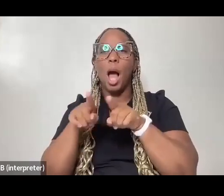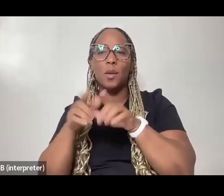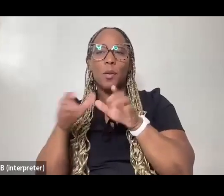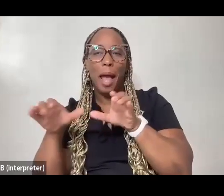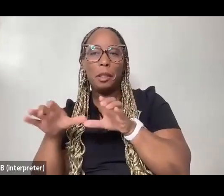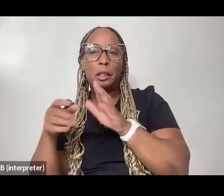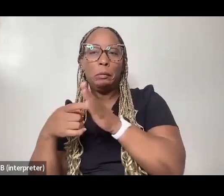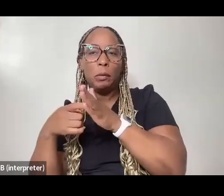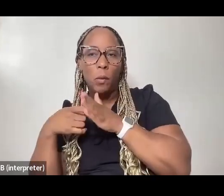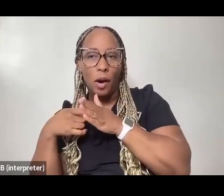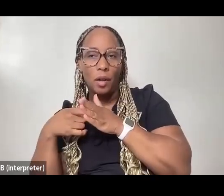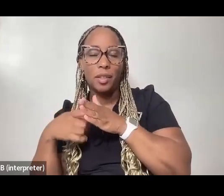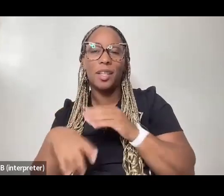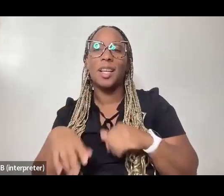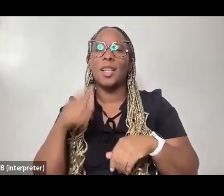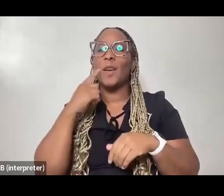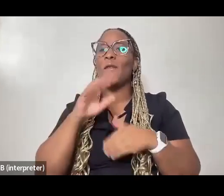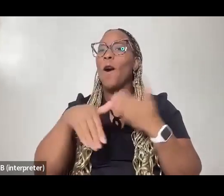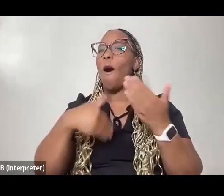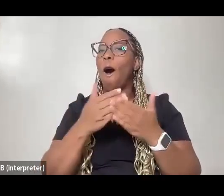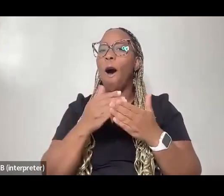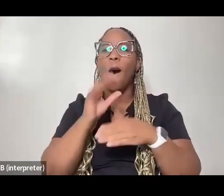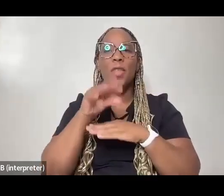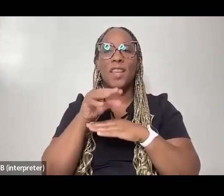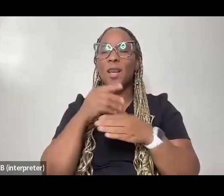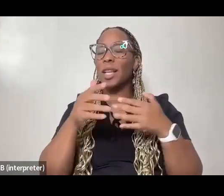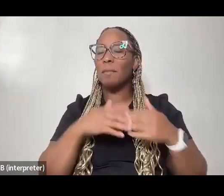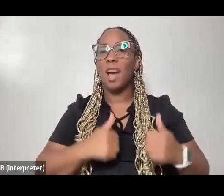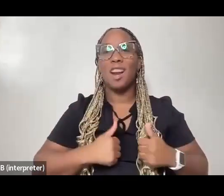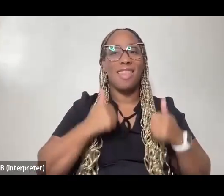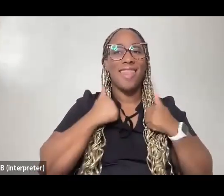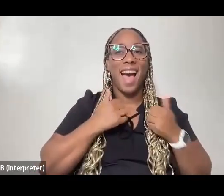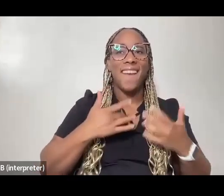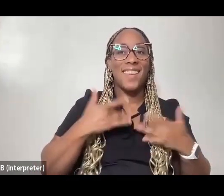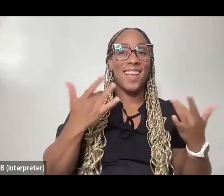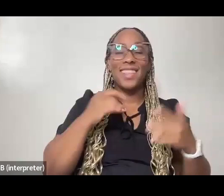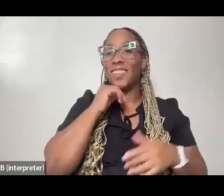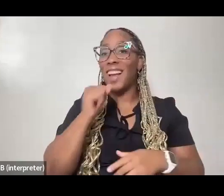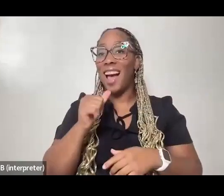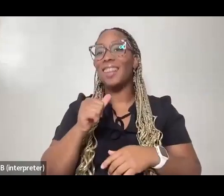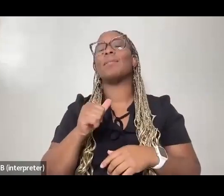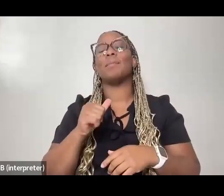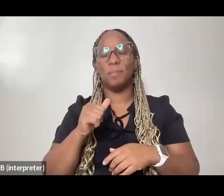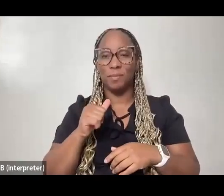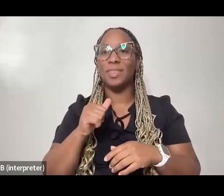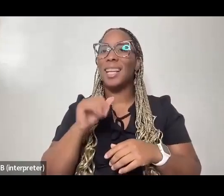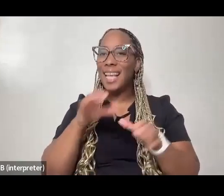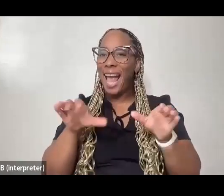So questions for all of your VD videos, whether they are live events or not, captions or required.